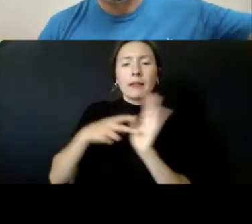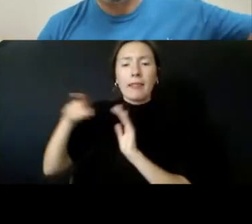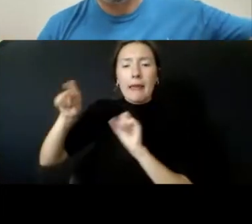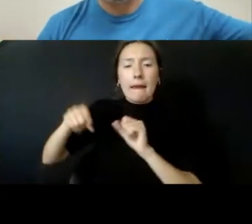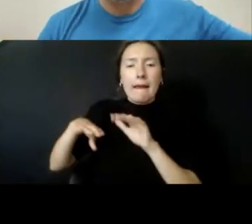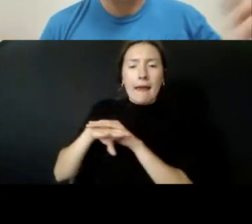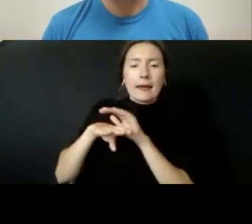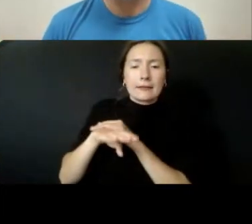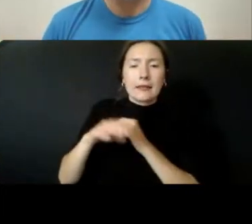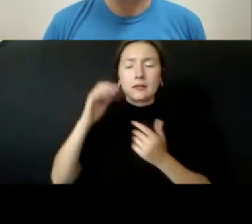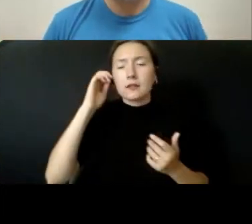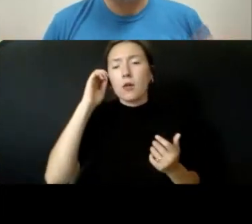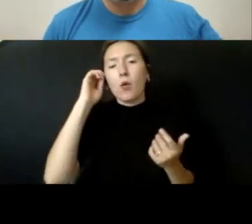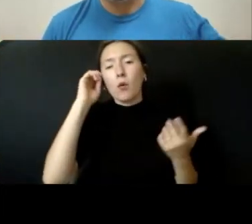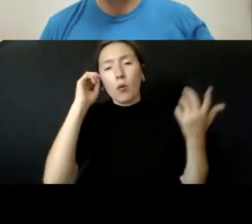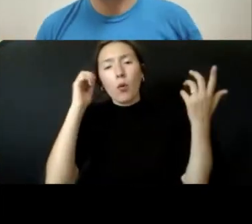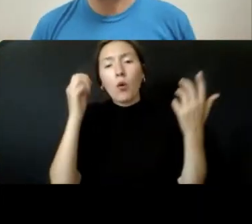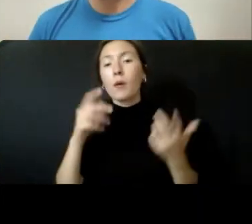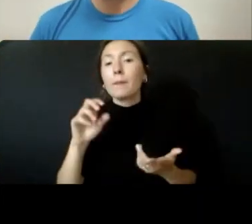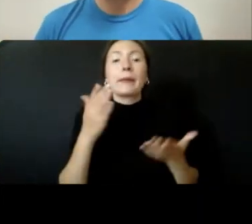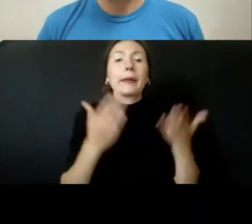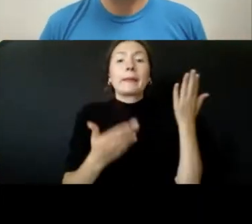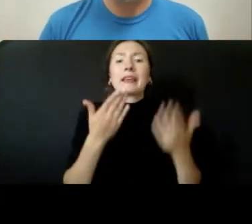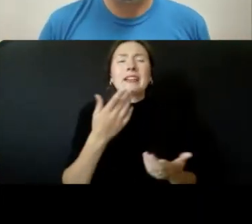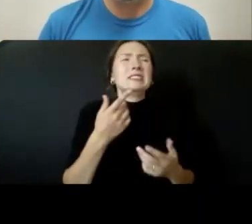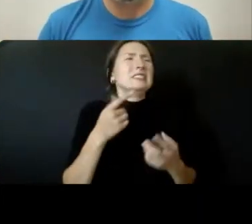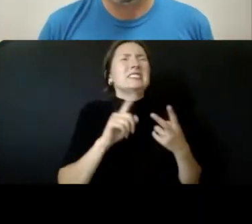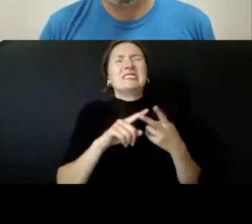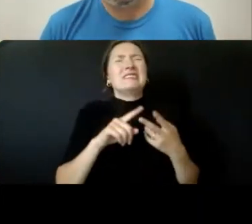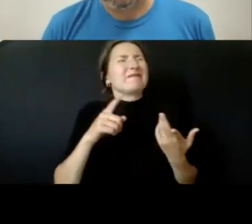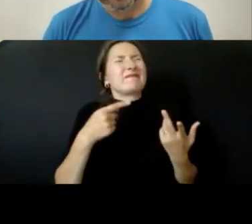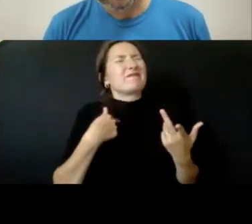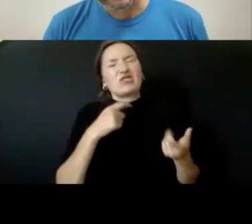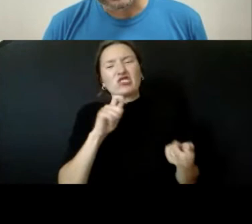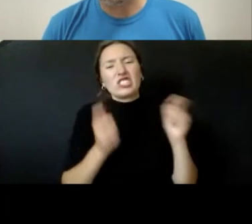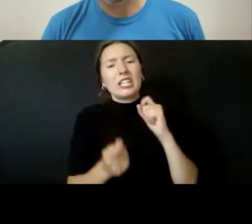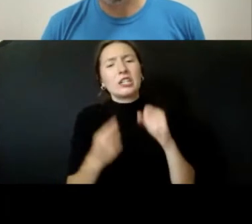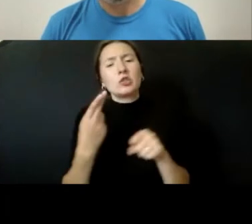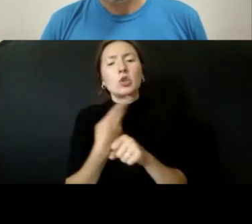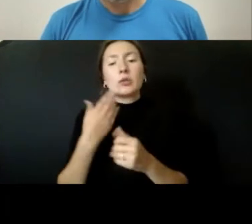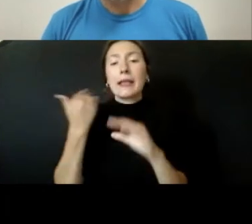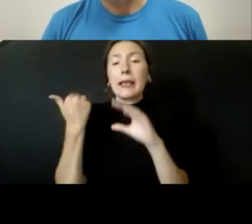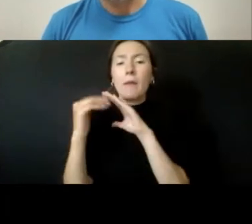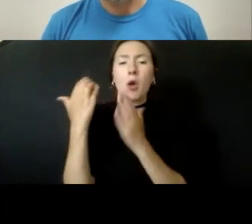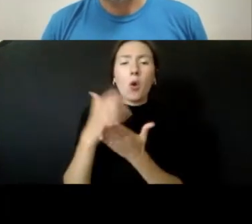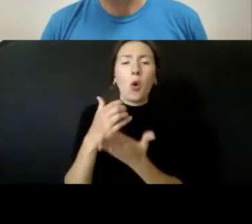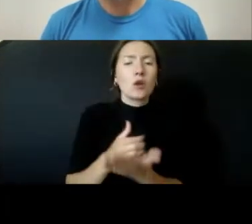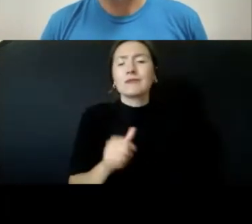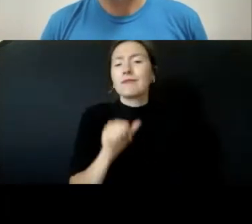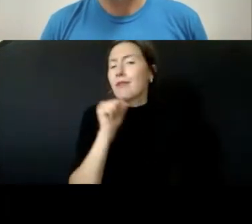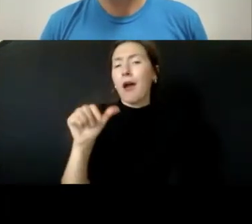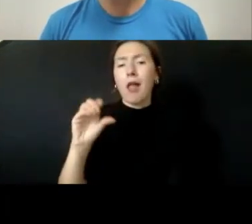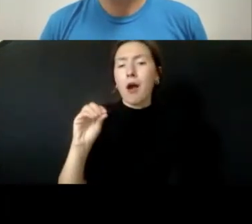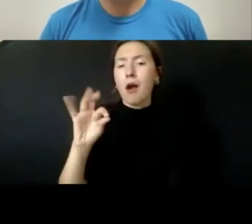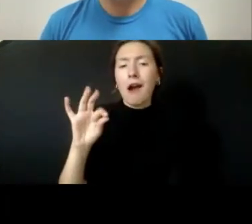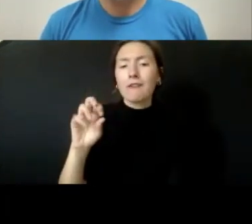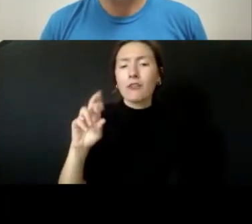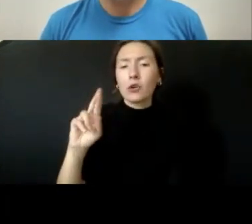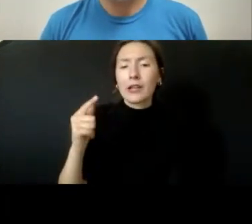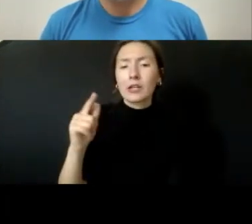so i think those things opening up that channel for communication is really going to help you